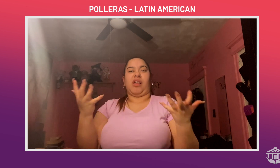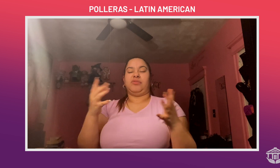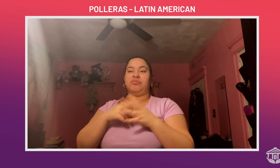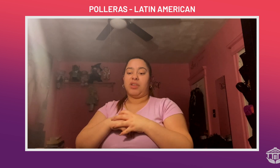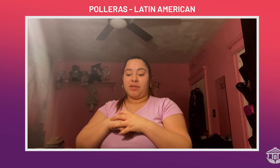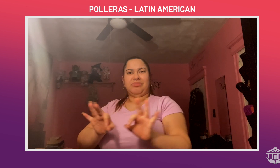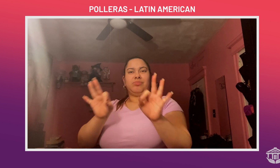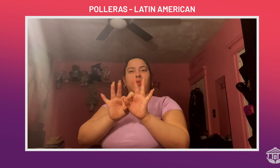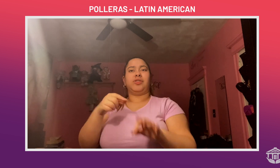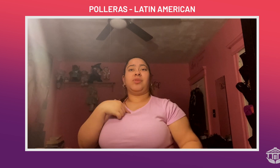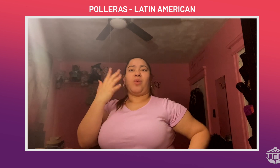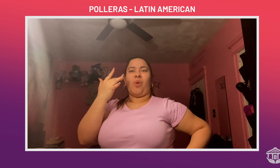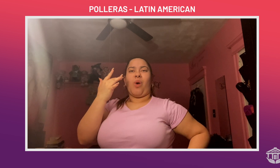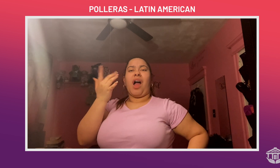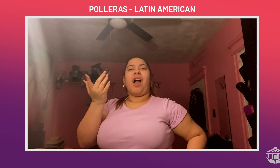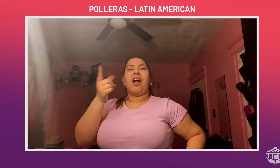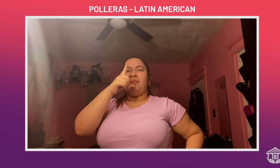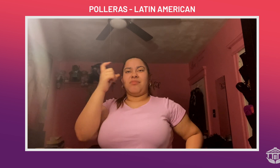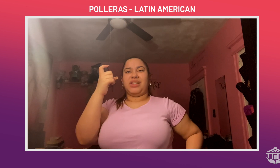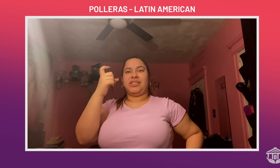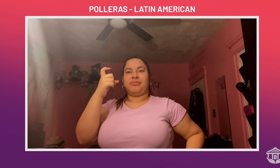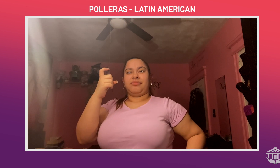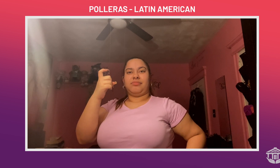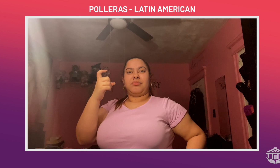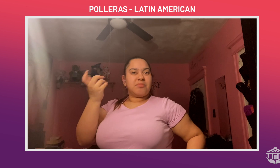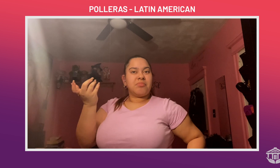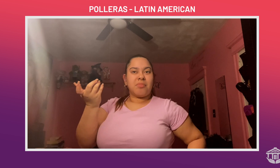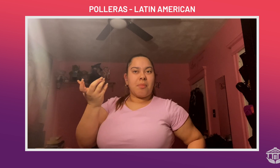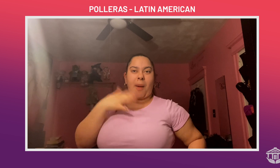Of course learning about these traditions is important to me, because… that’s where my family